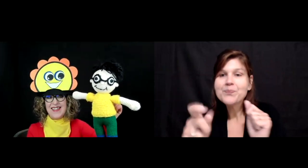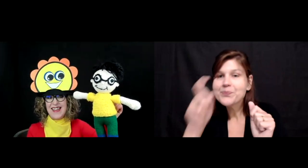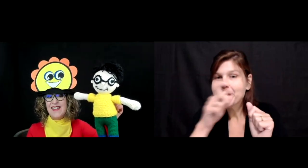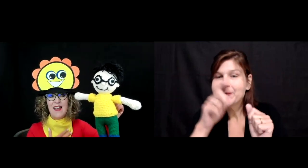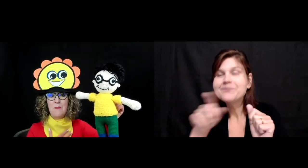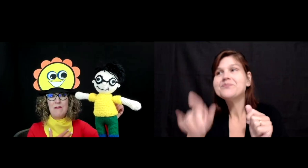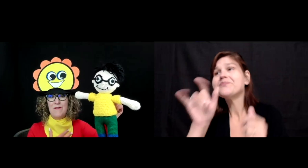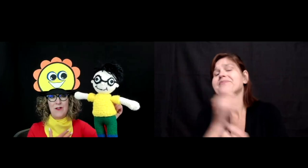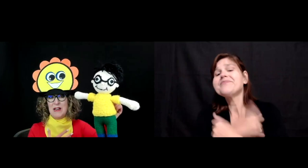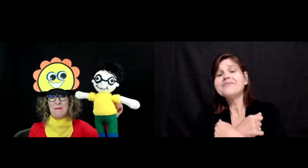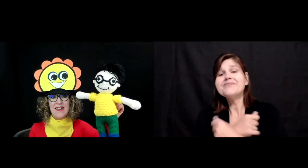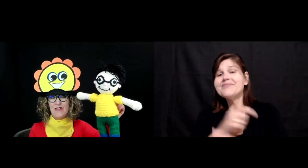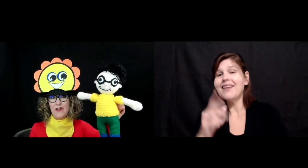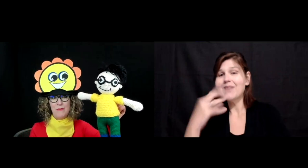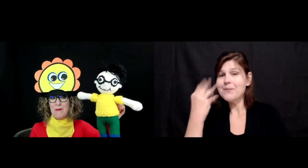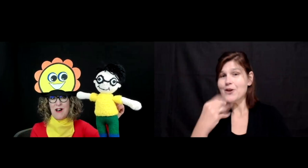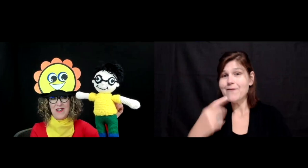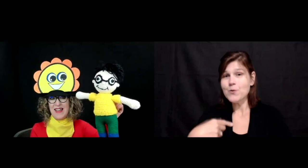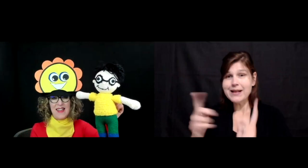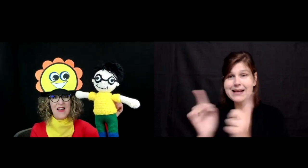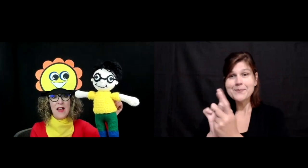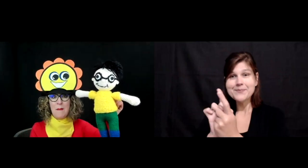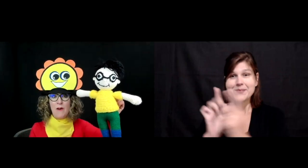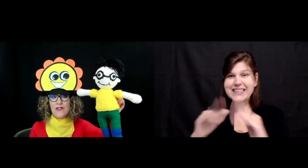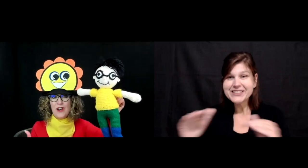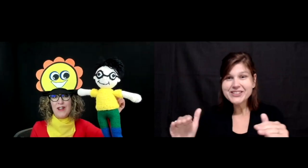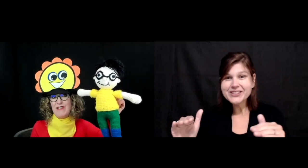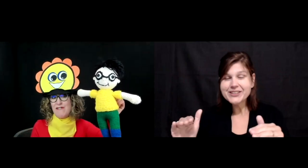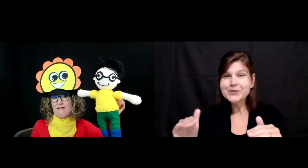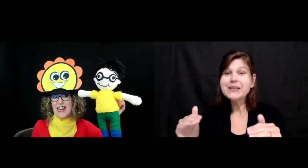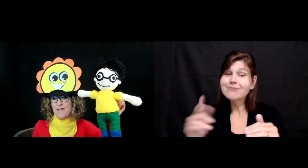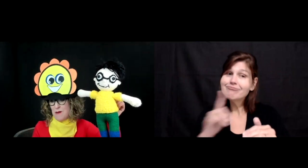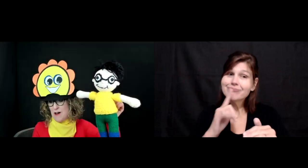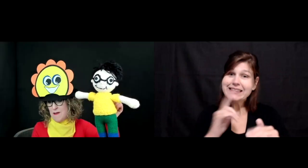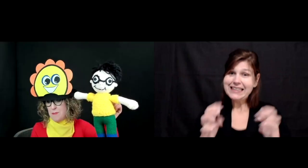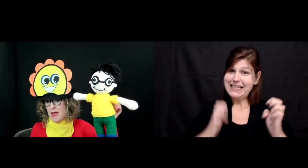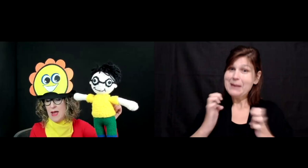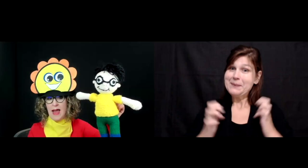It is so beautiful when you meet the children with Marvin, it's emotional 'cause they just really love Marvin.